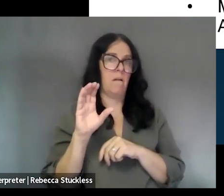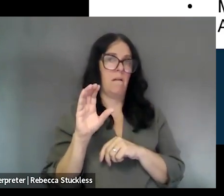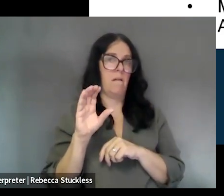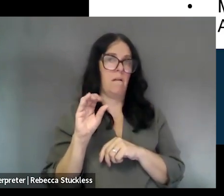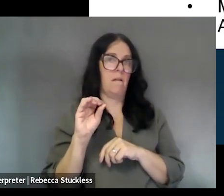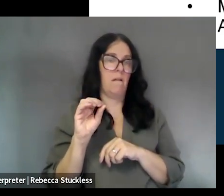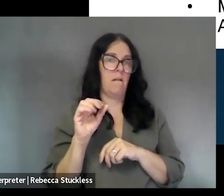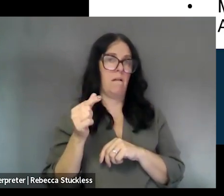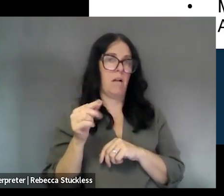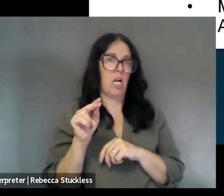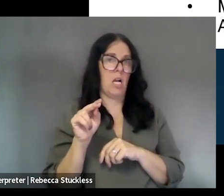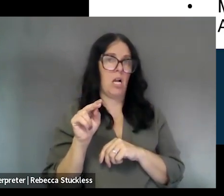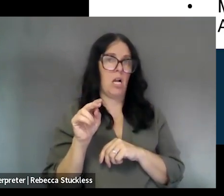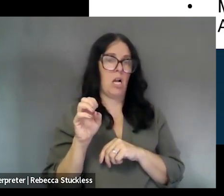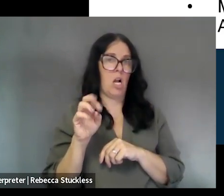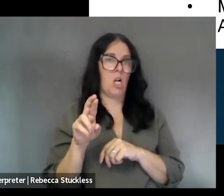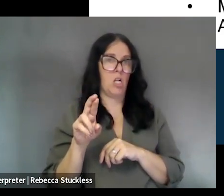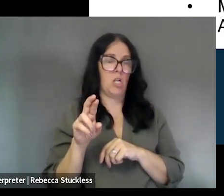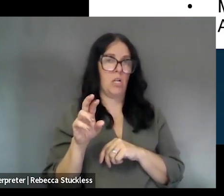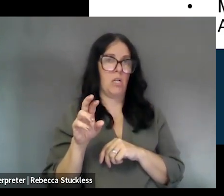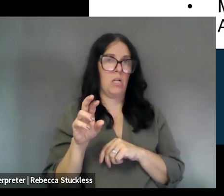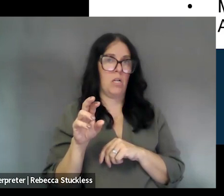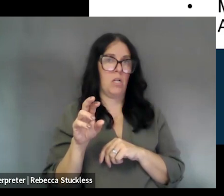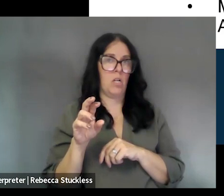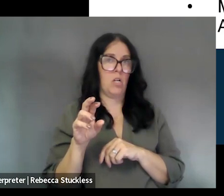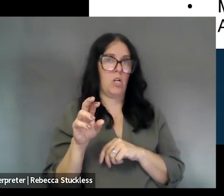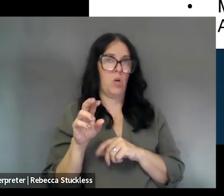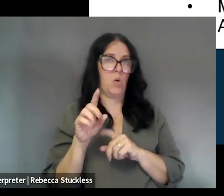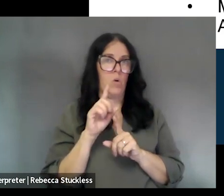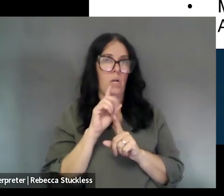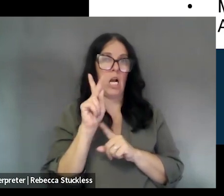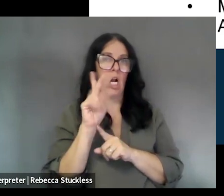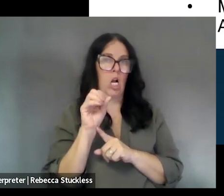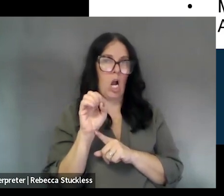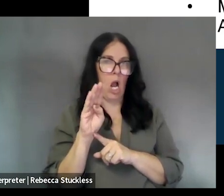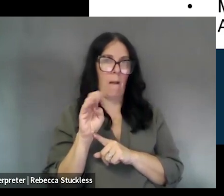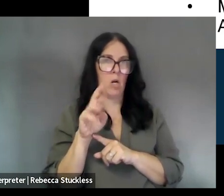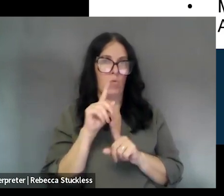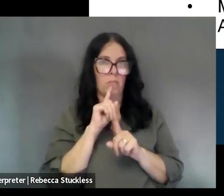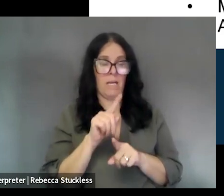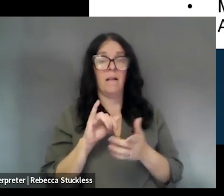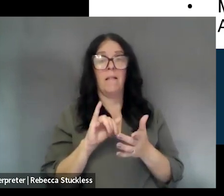cooking, and this is essentially what happened. So, a Koebner response is a rapid development and/or